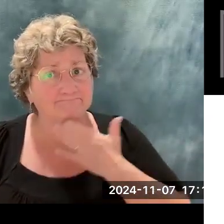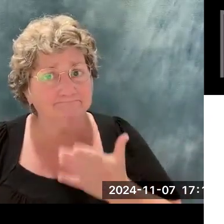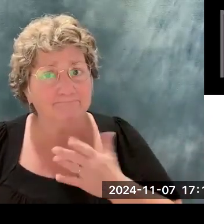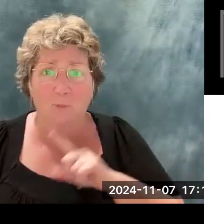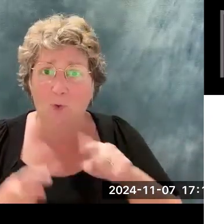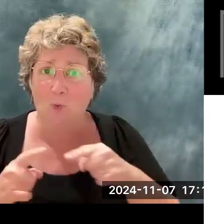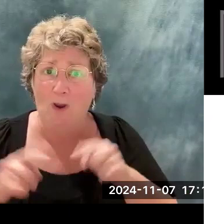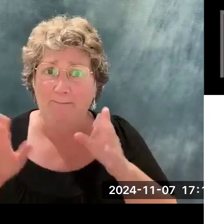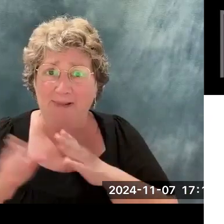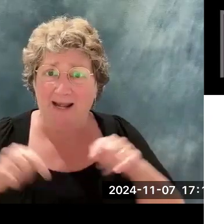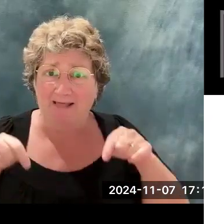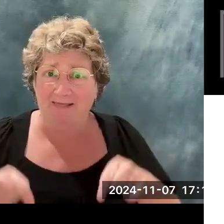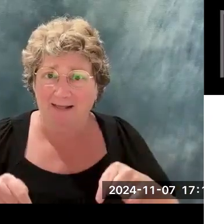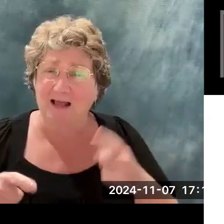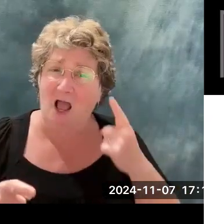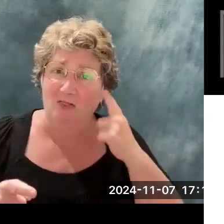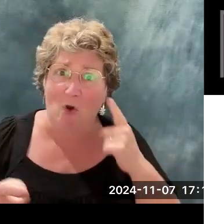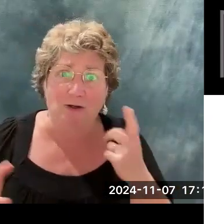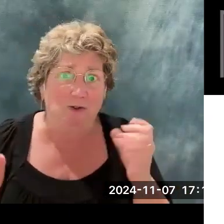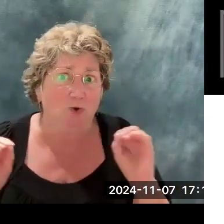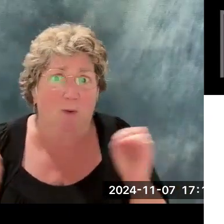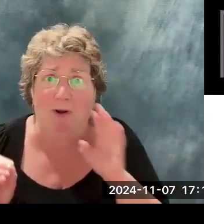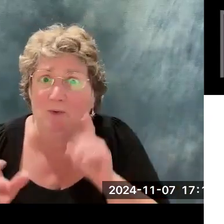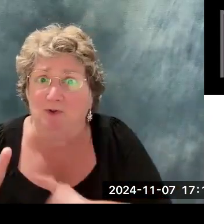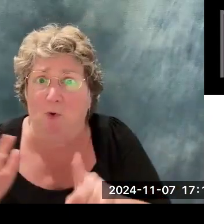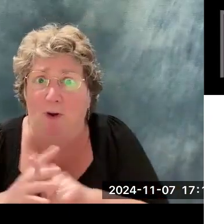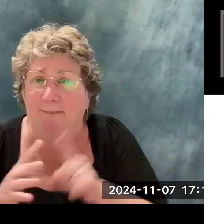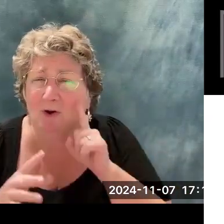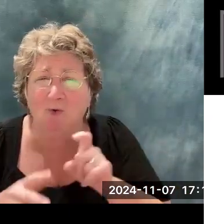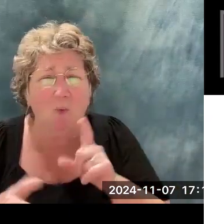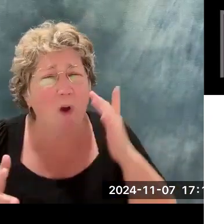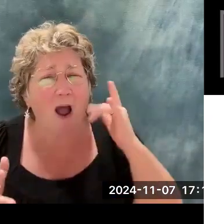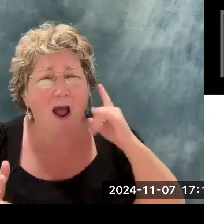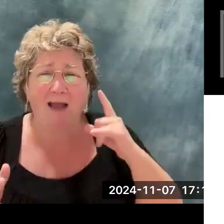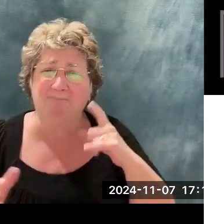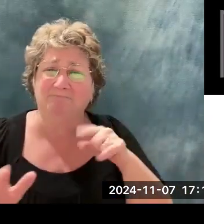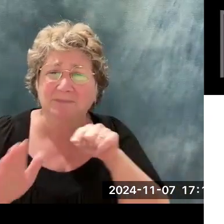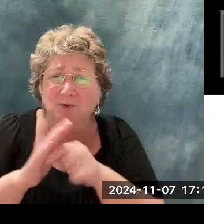easier to just avoid talking about hard things. But this topic is so important.